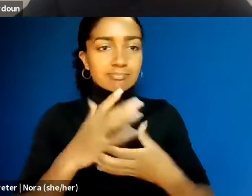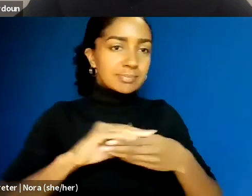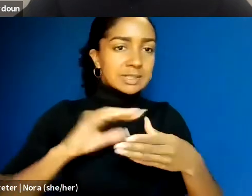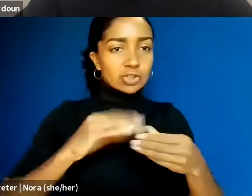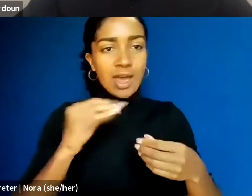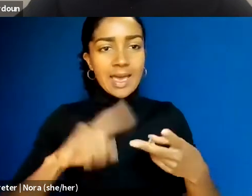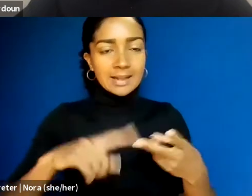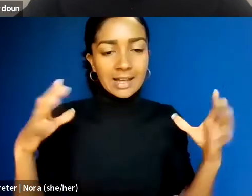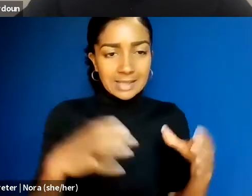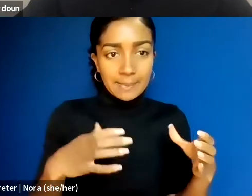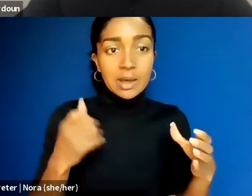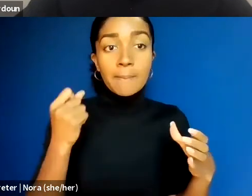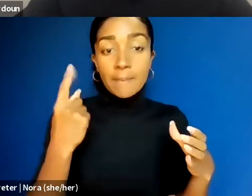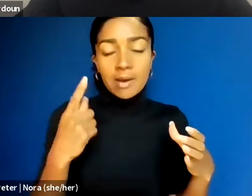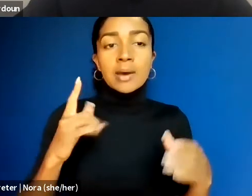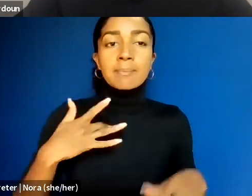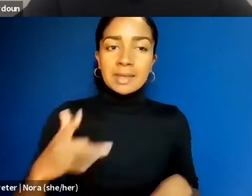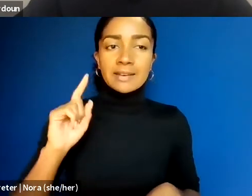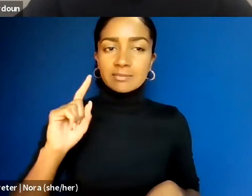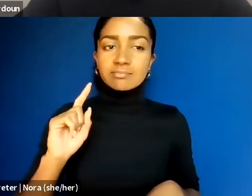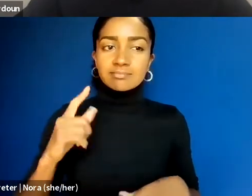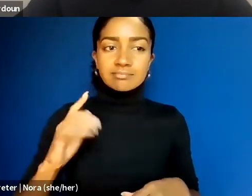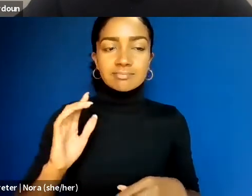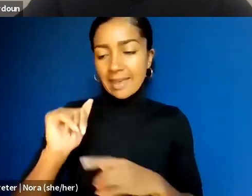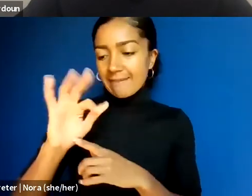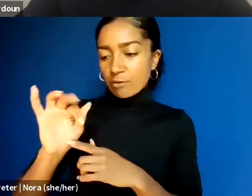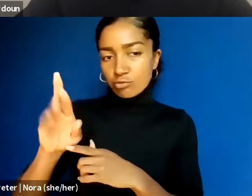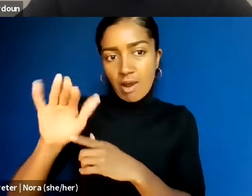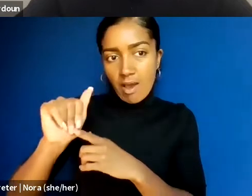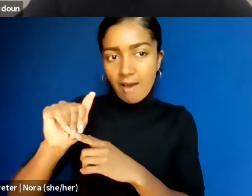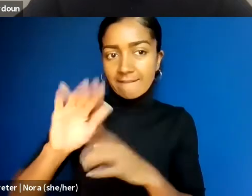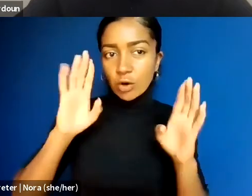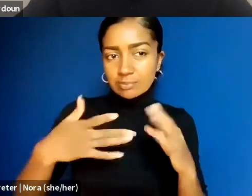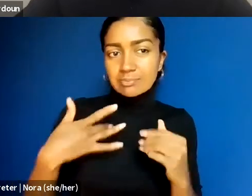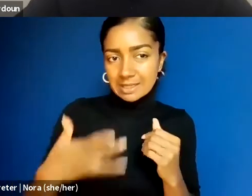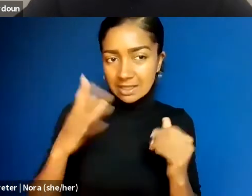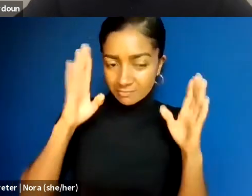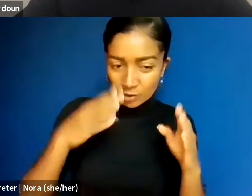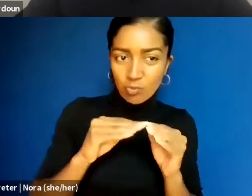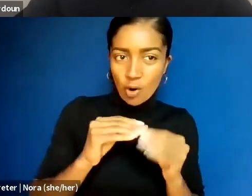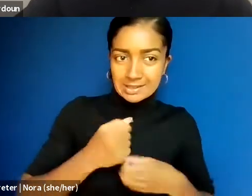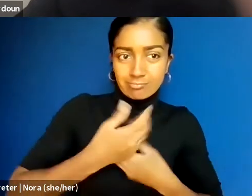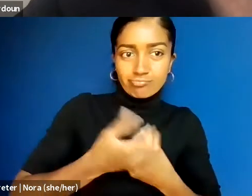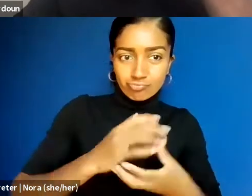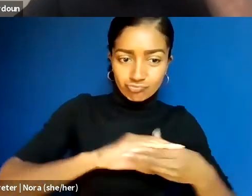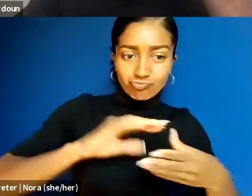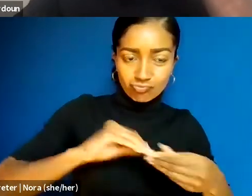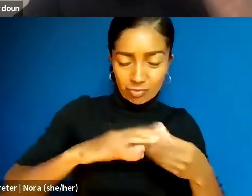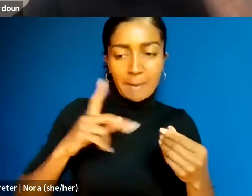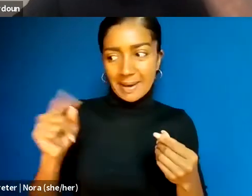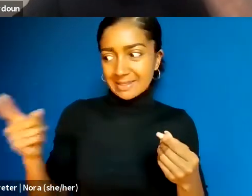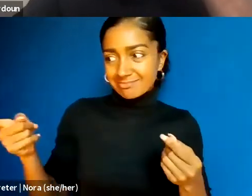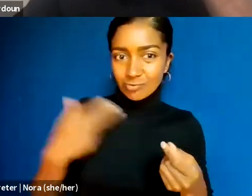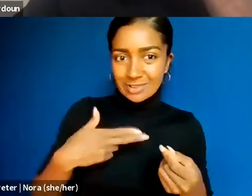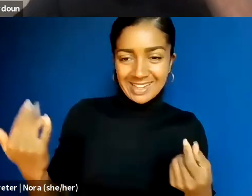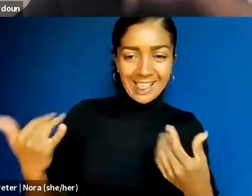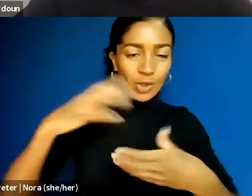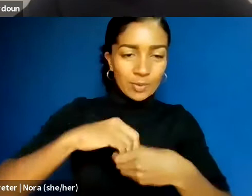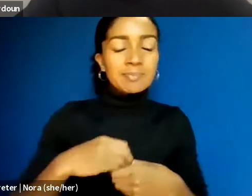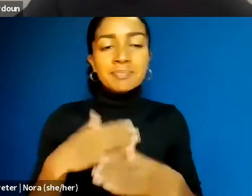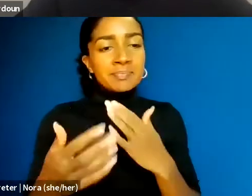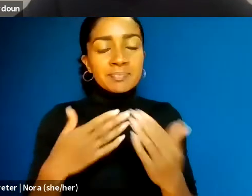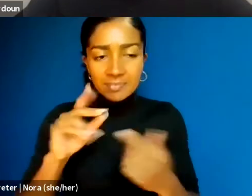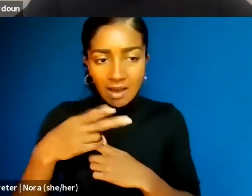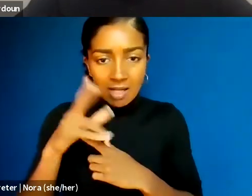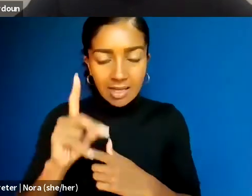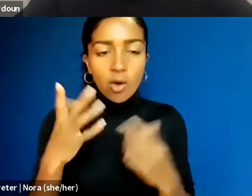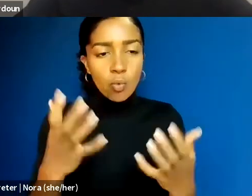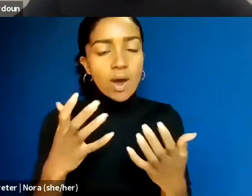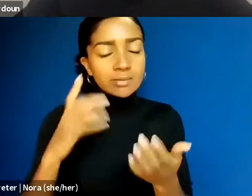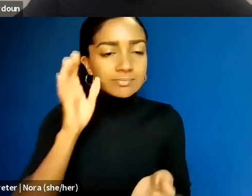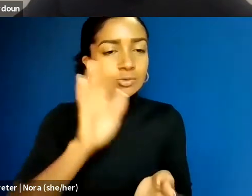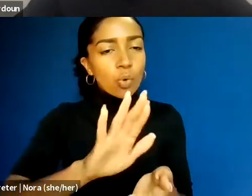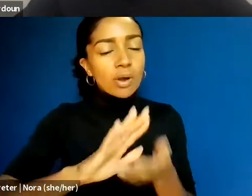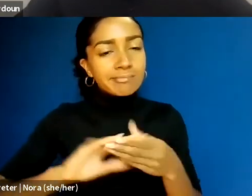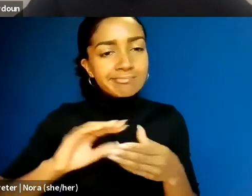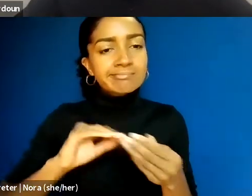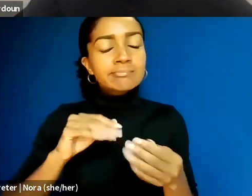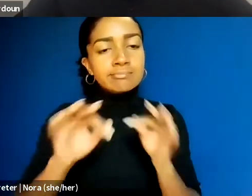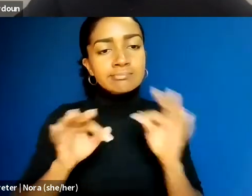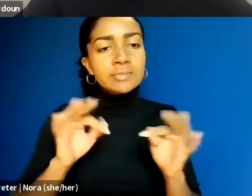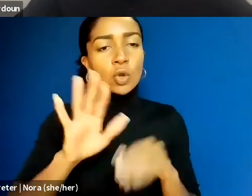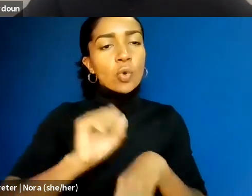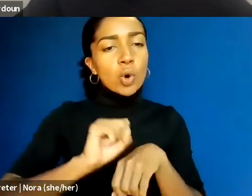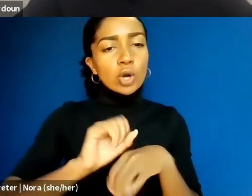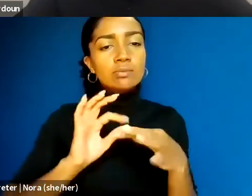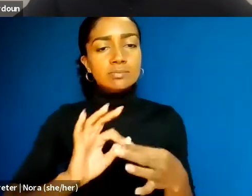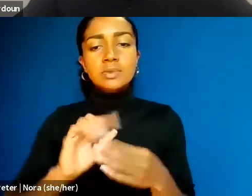So I want to own what I know and don't know. Khaled, I'd love to hear you talk about both your work sort of on the First Amendment as racial or anti-Muslim project, I guess -- my words, not yours -- but how that relates to the broader conversations that have happened about surveillance and specifically countering violent extremism programs.